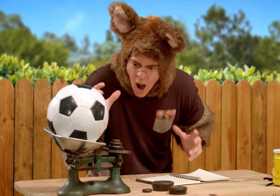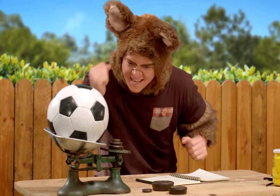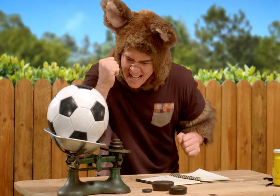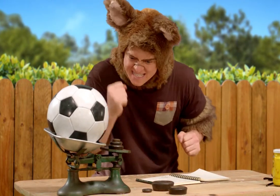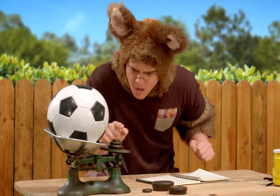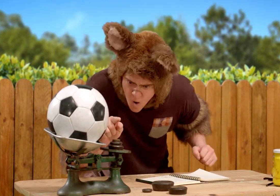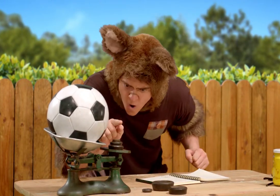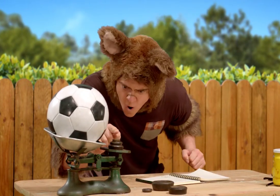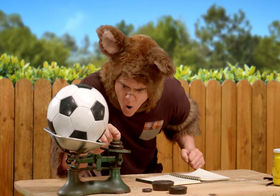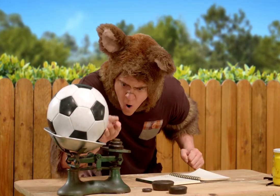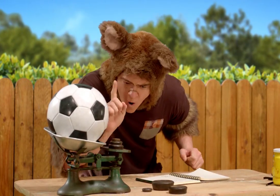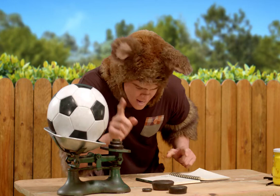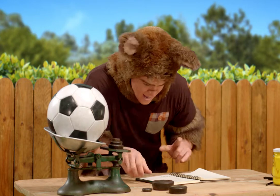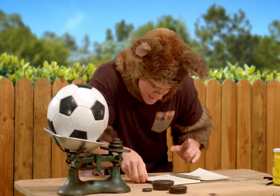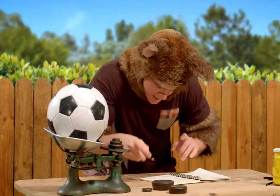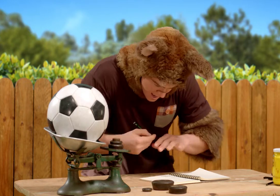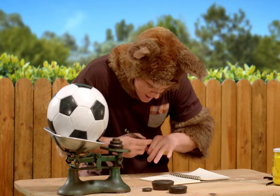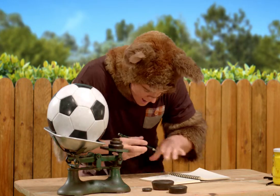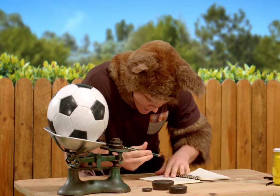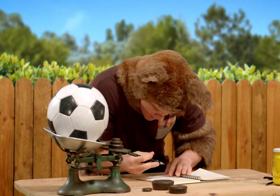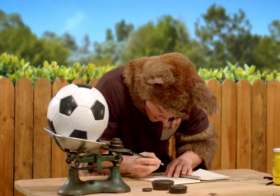Ah, yes! Right.